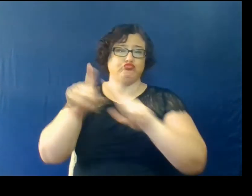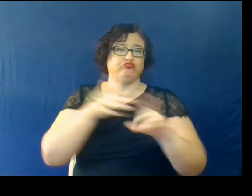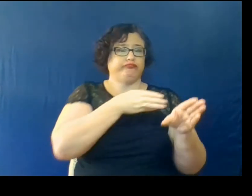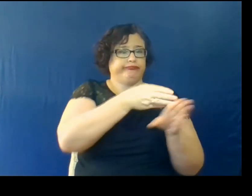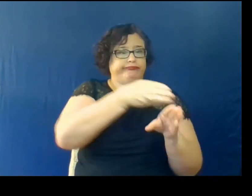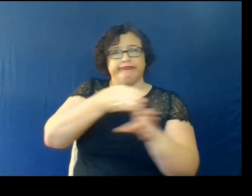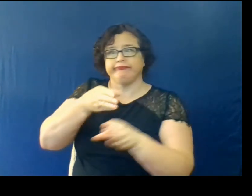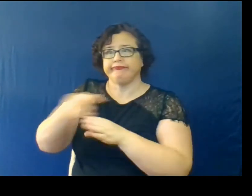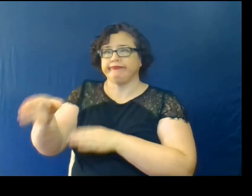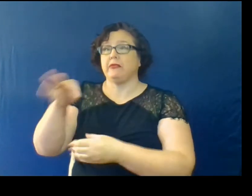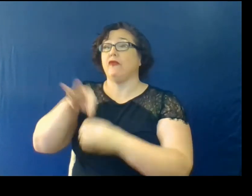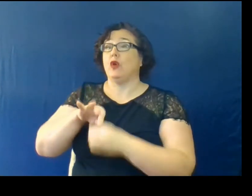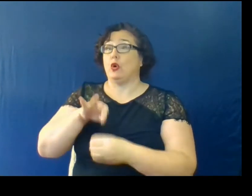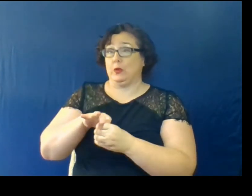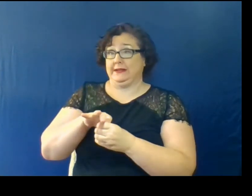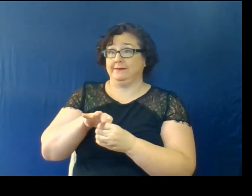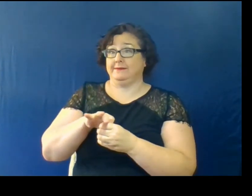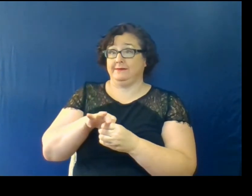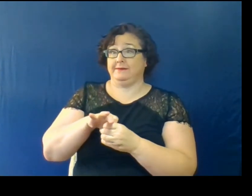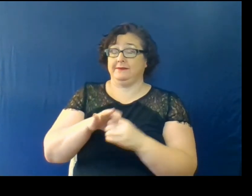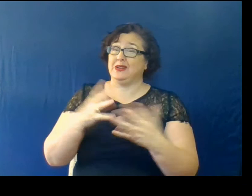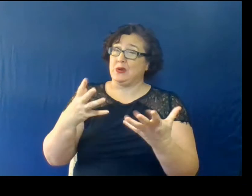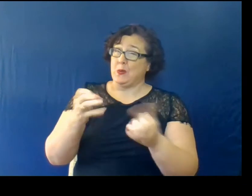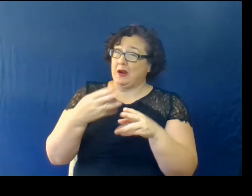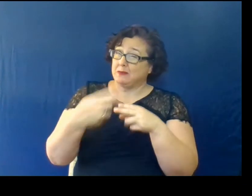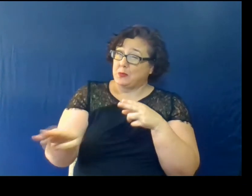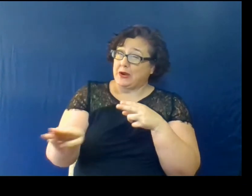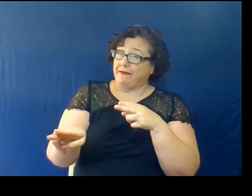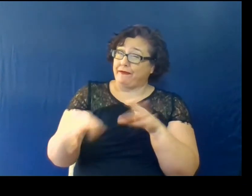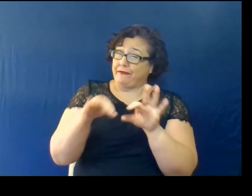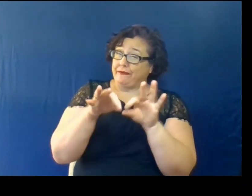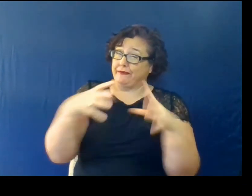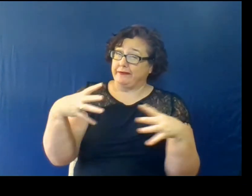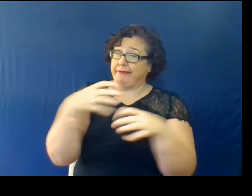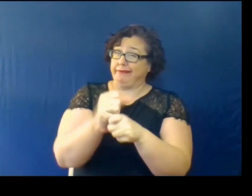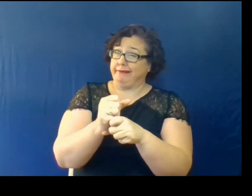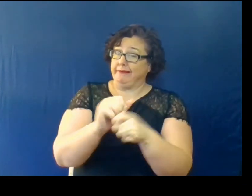voting. So you want to just talk really briefly about how those are going to happen and the